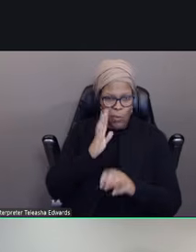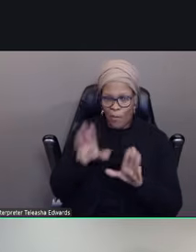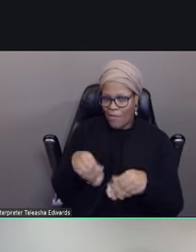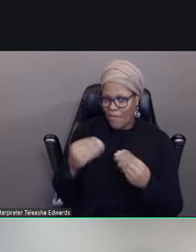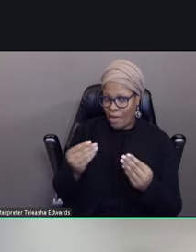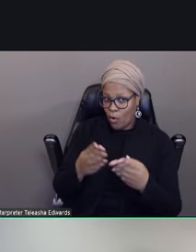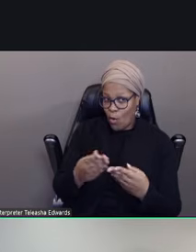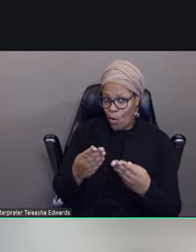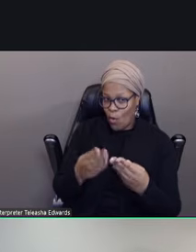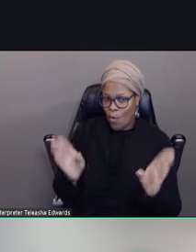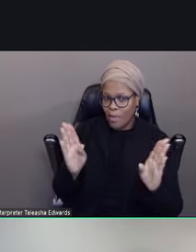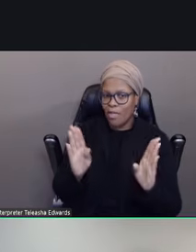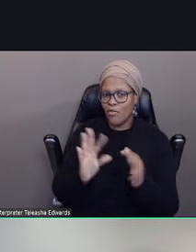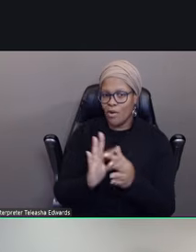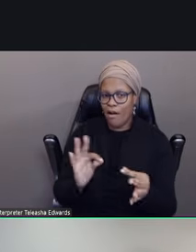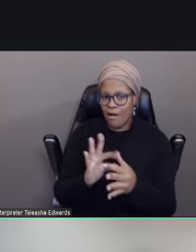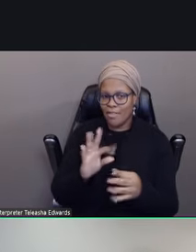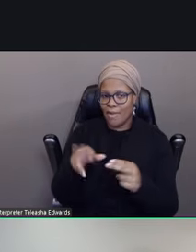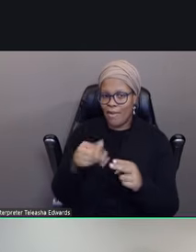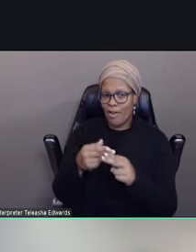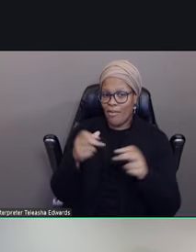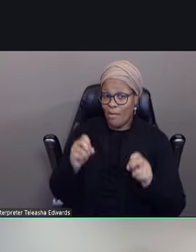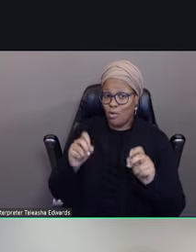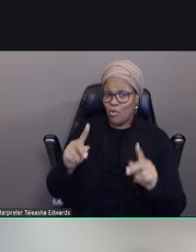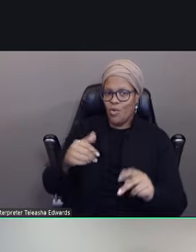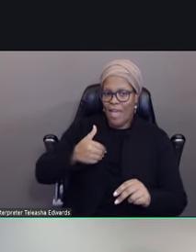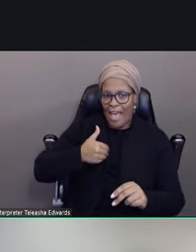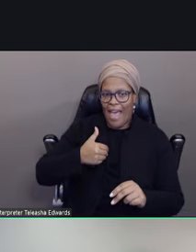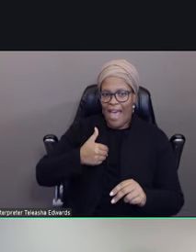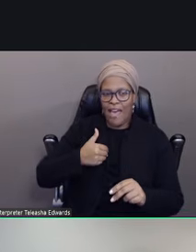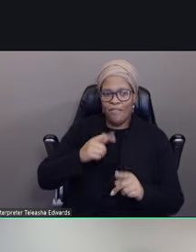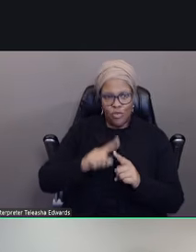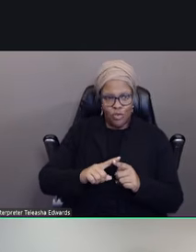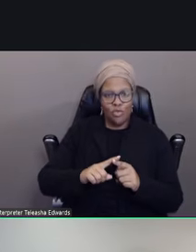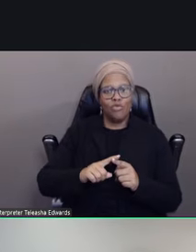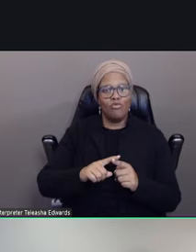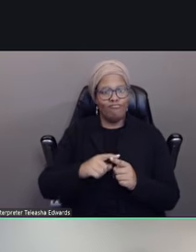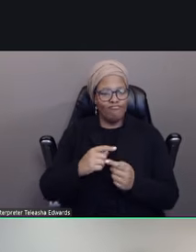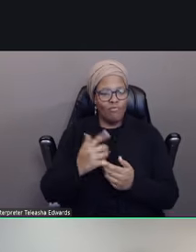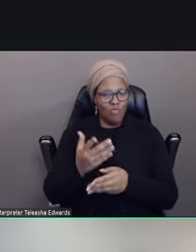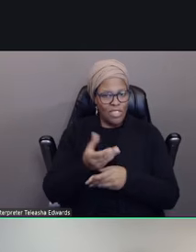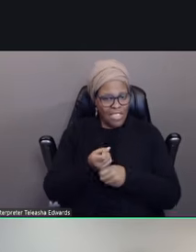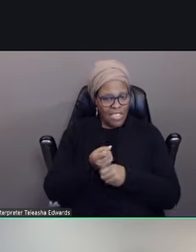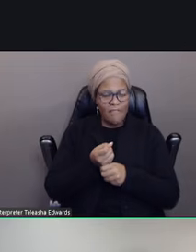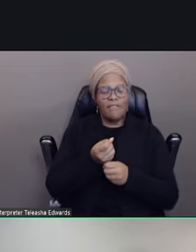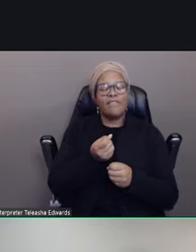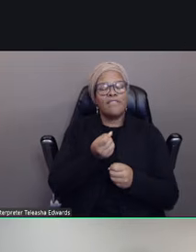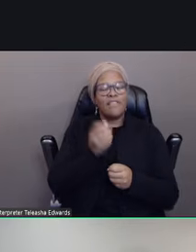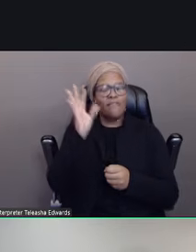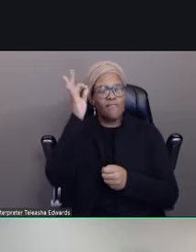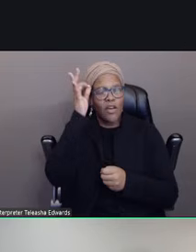un opportunity that we have to leverage federal funds to address the significant health needs in